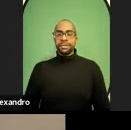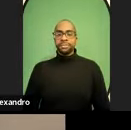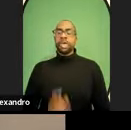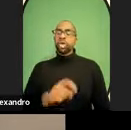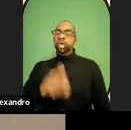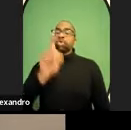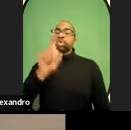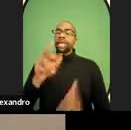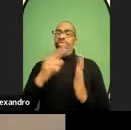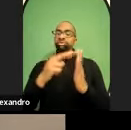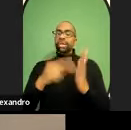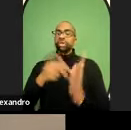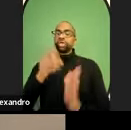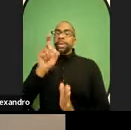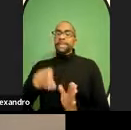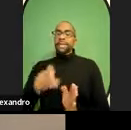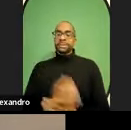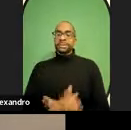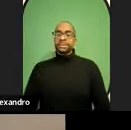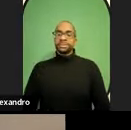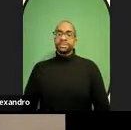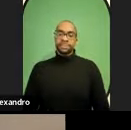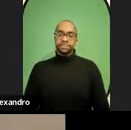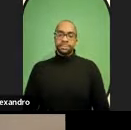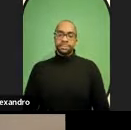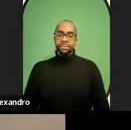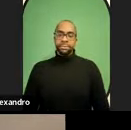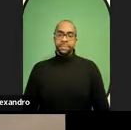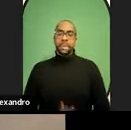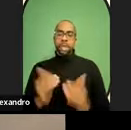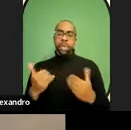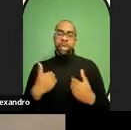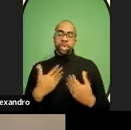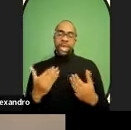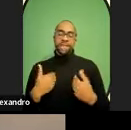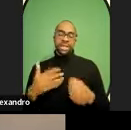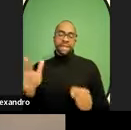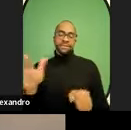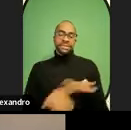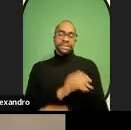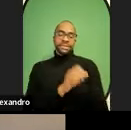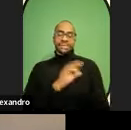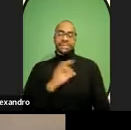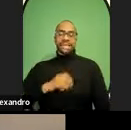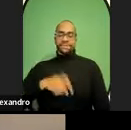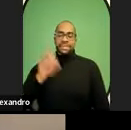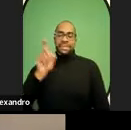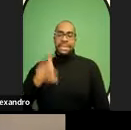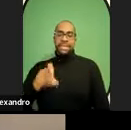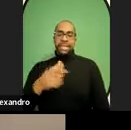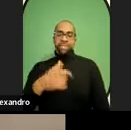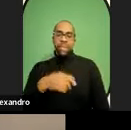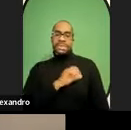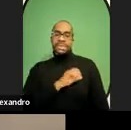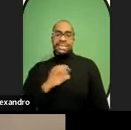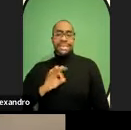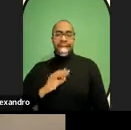then nd and talk with her, and she needs to get pre register that's the only thing that, in other words they want. to make to make sure they have enough staff there to accommodate